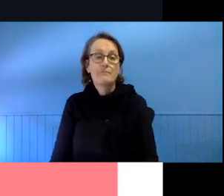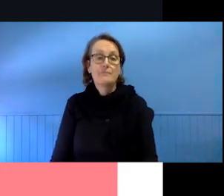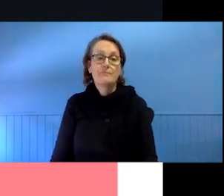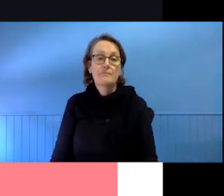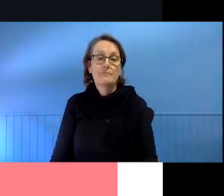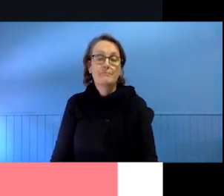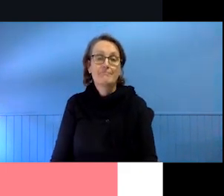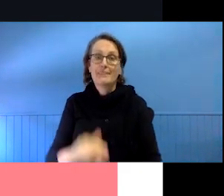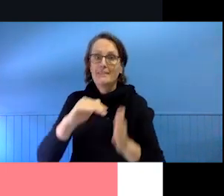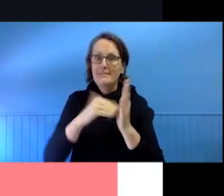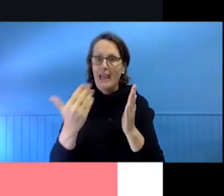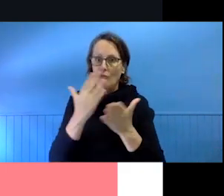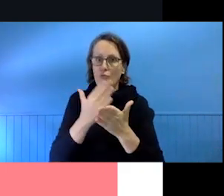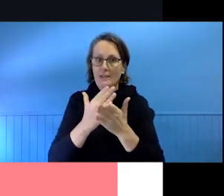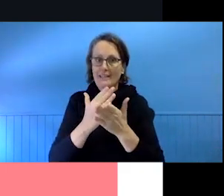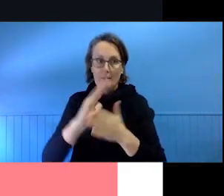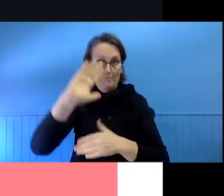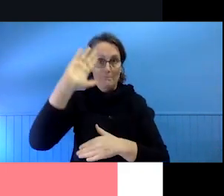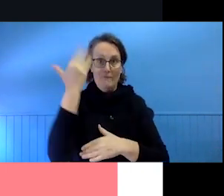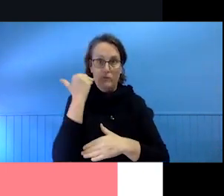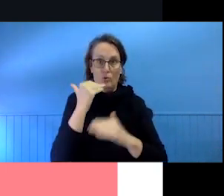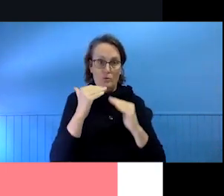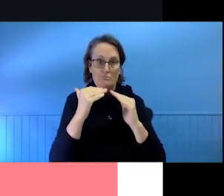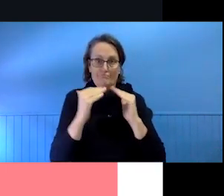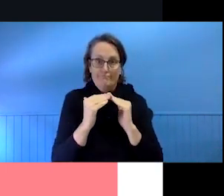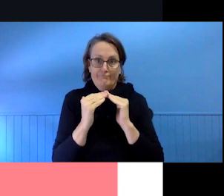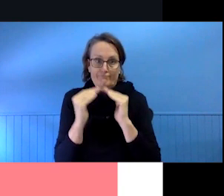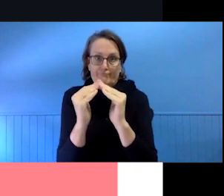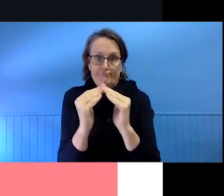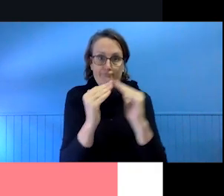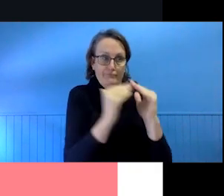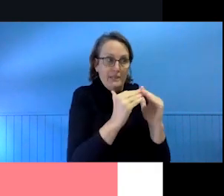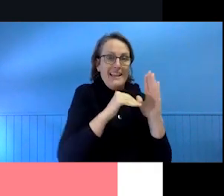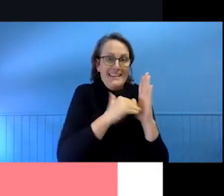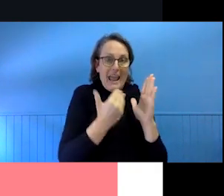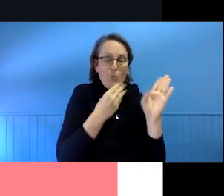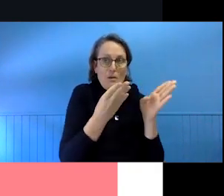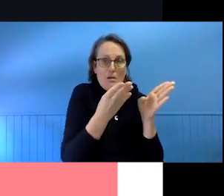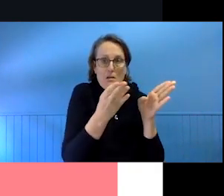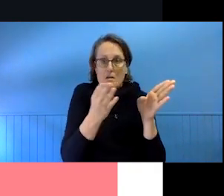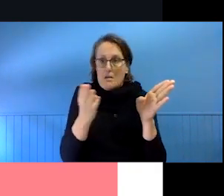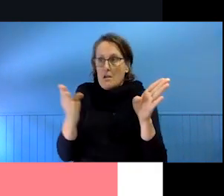is shifting from containment to recovery. When you look at the news,